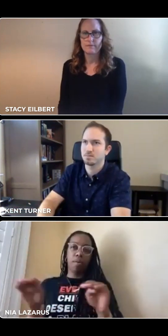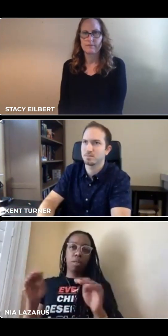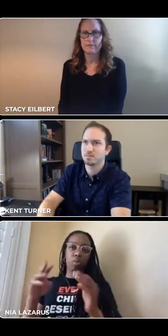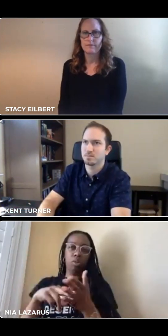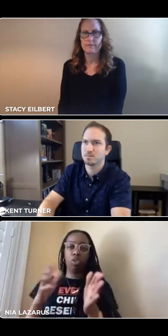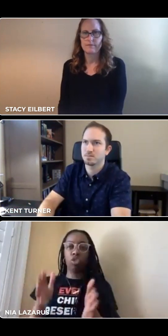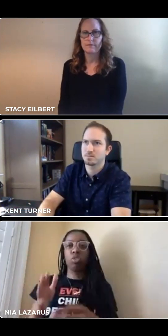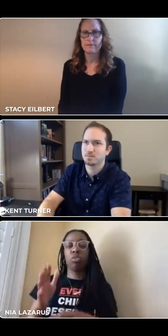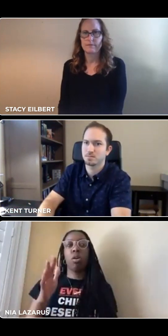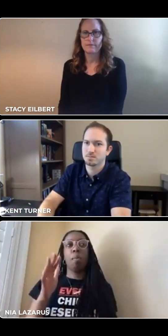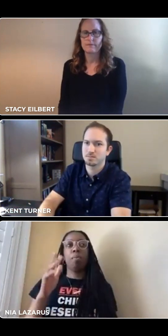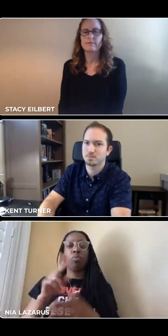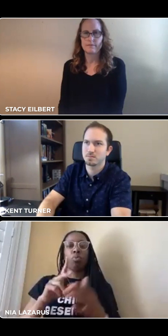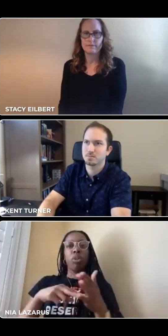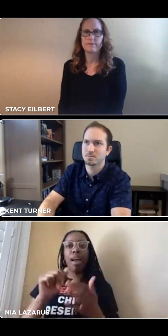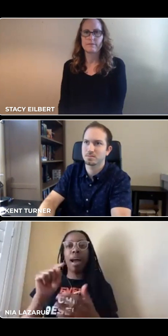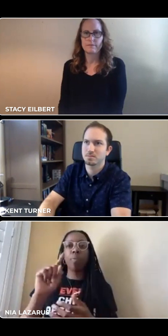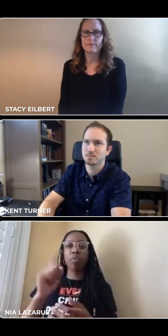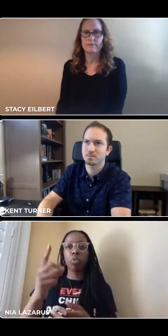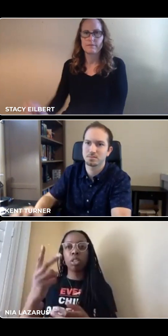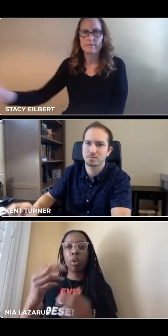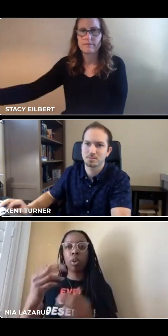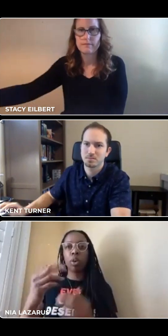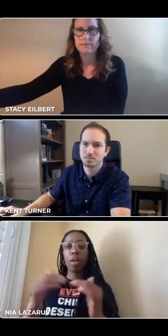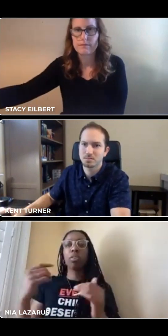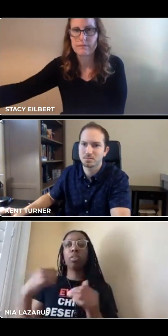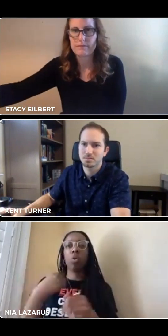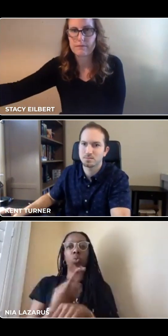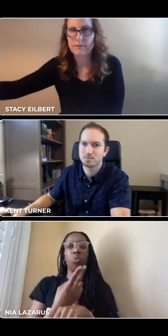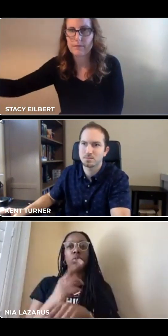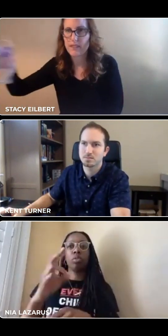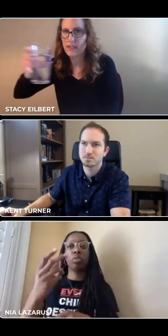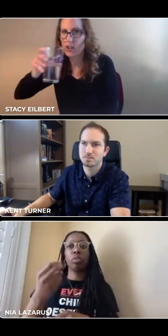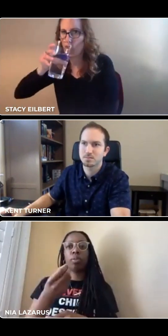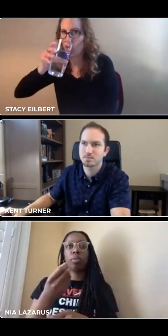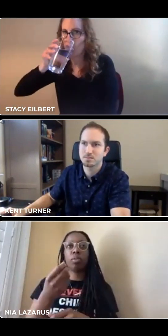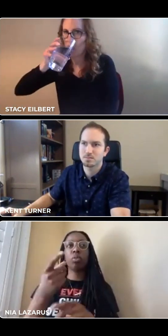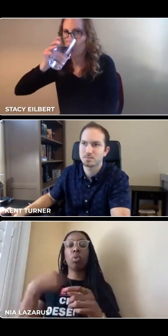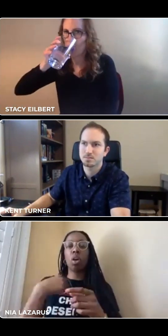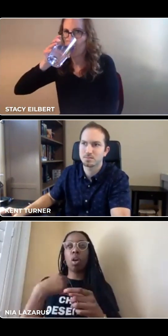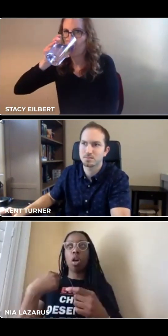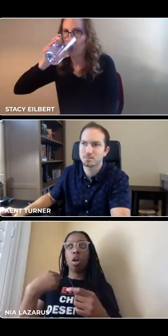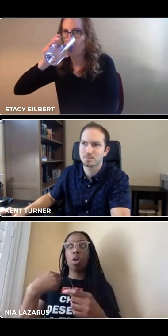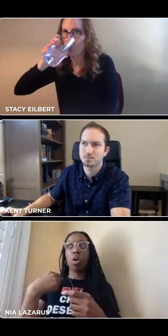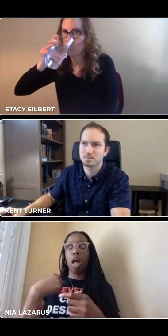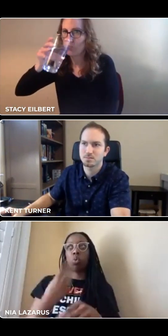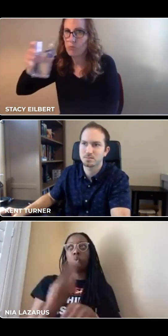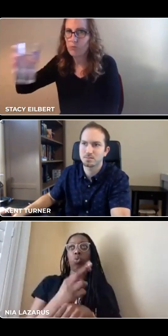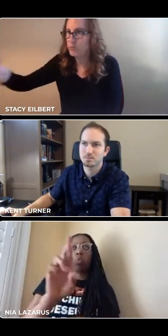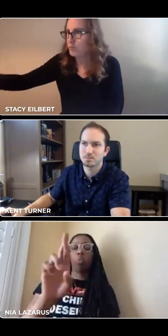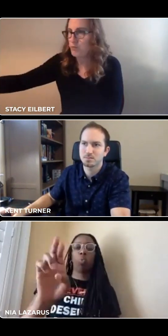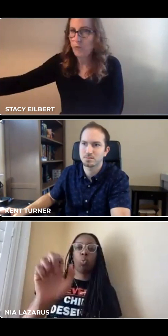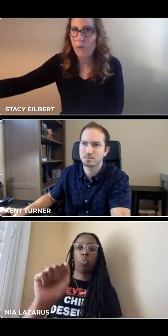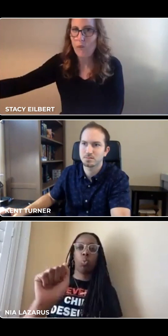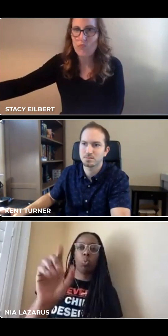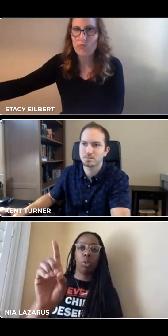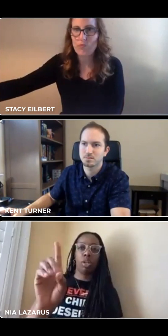and I also have some students that are low-level readers -- first, second level as well -- and